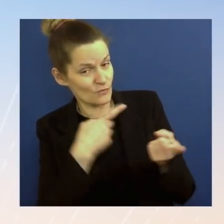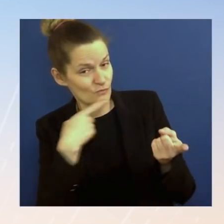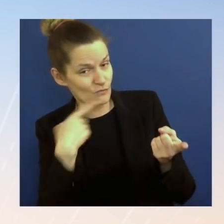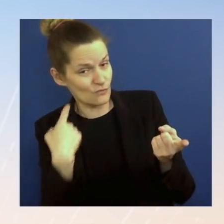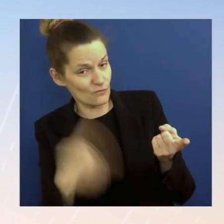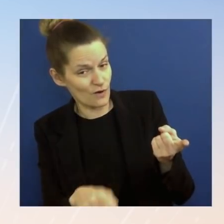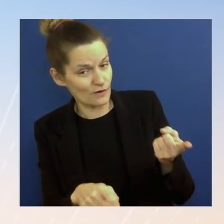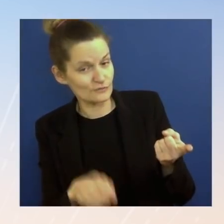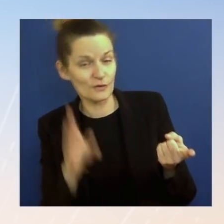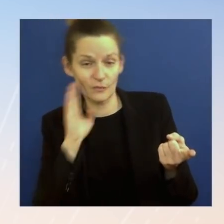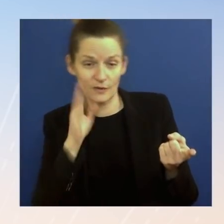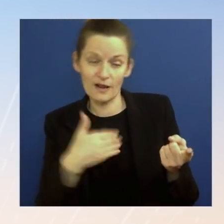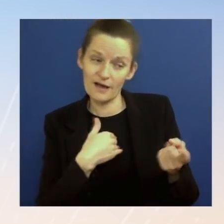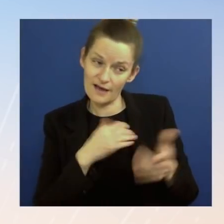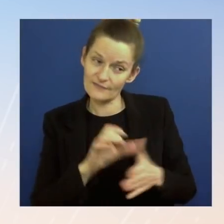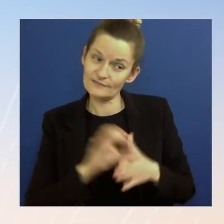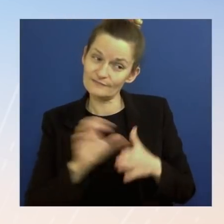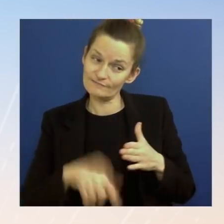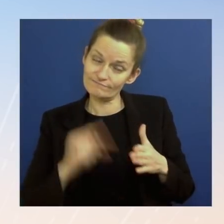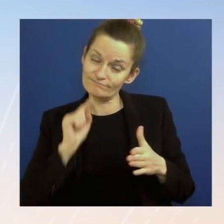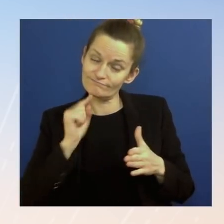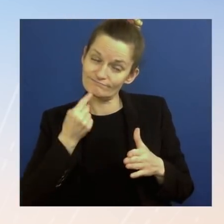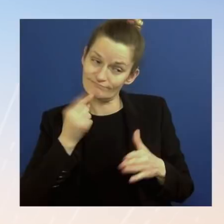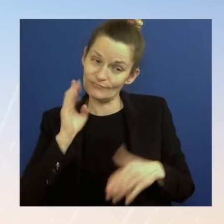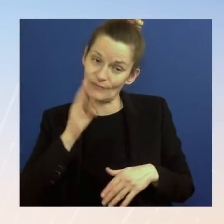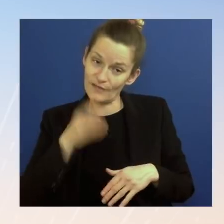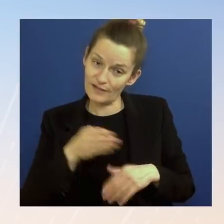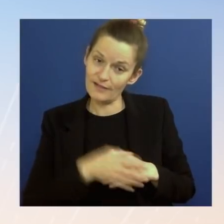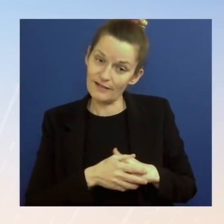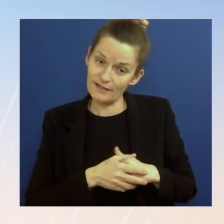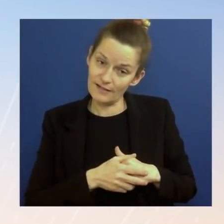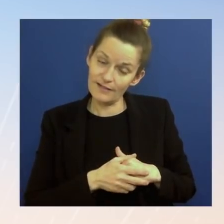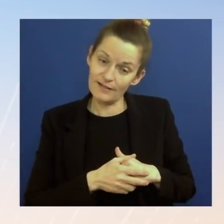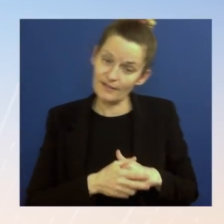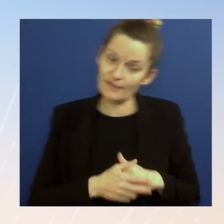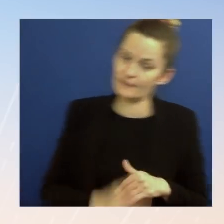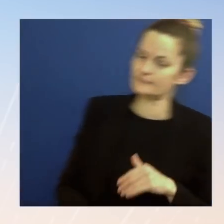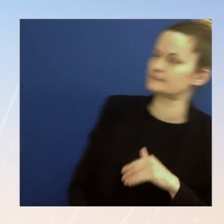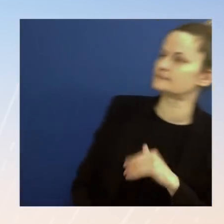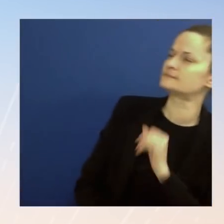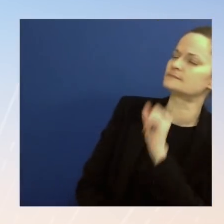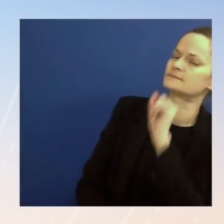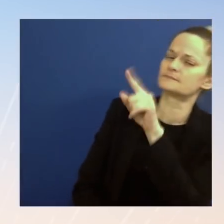in security assistance -- Ms. Psaki: Yeah. >> The Press: the President signed off on this past weekend, an official said that part of it would go to anti-armor